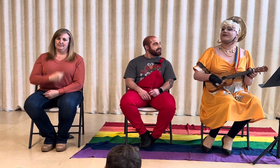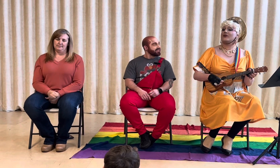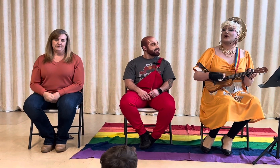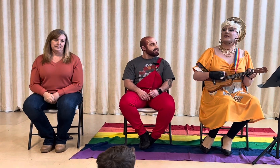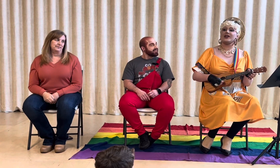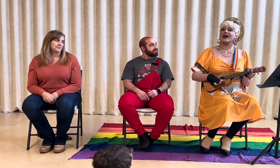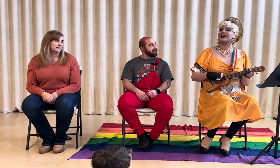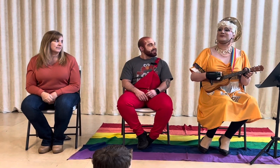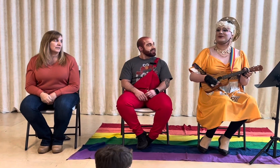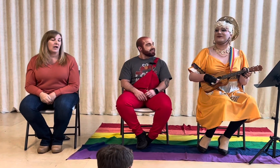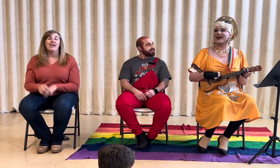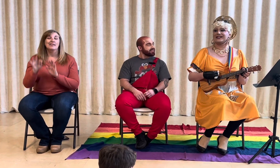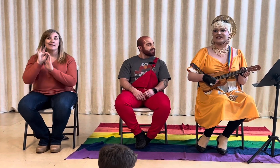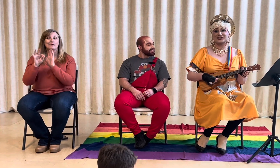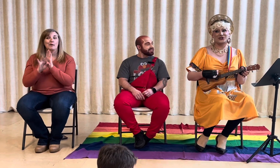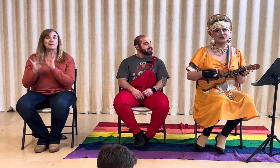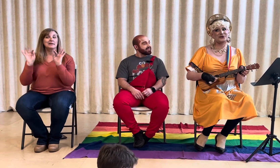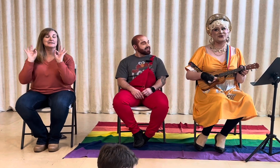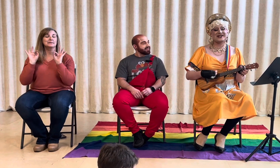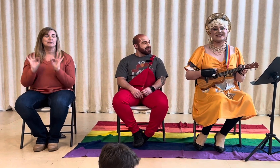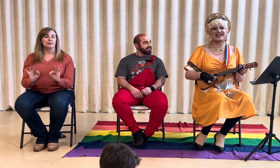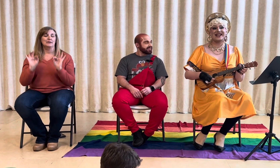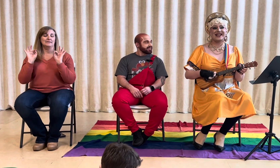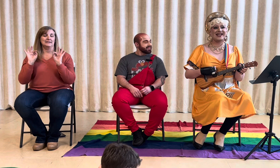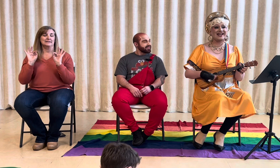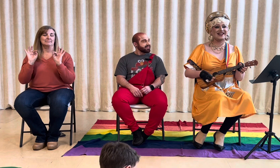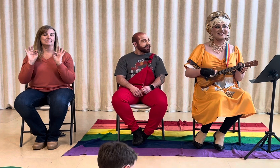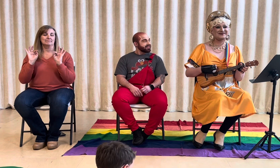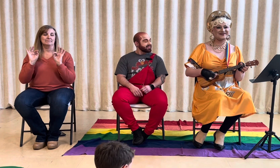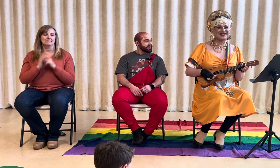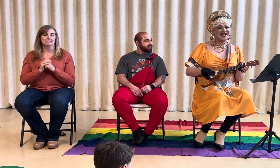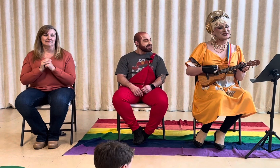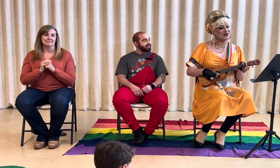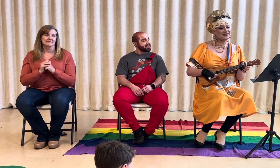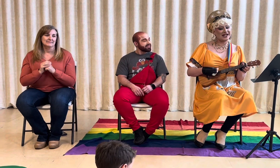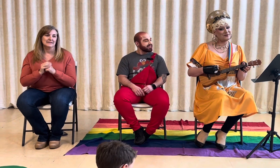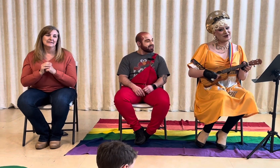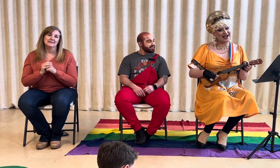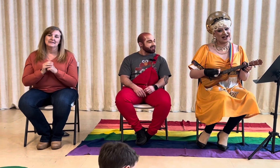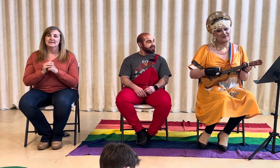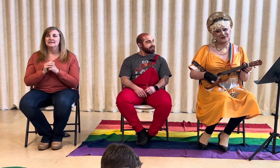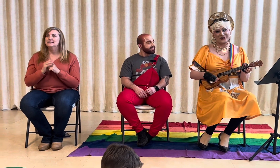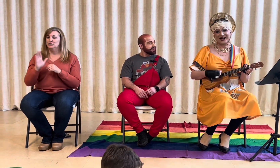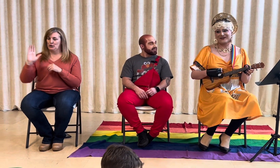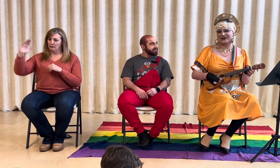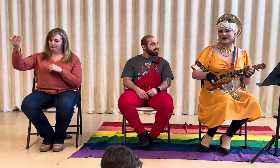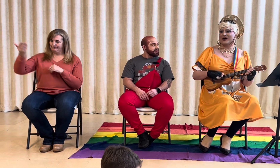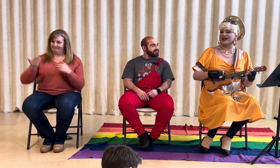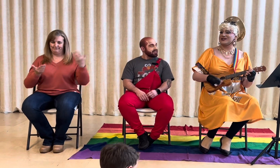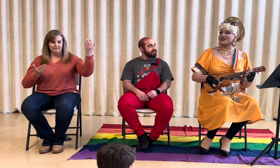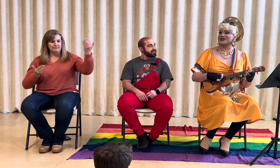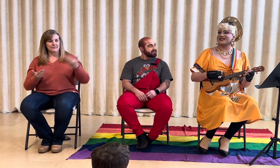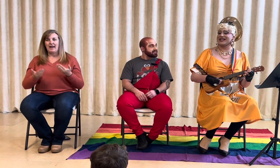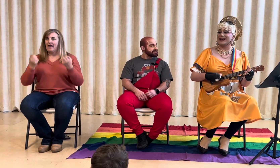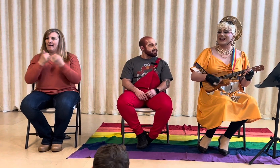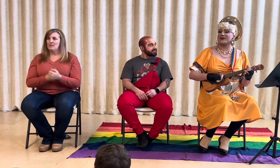The formula's perfected to a T. So step right up for everyone to see: